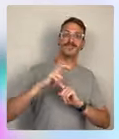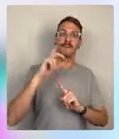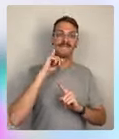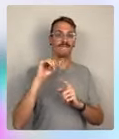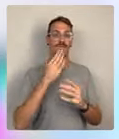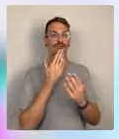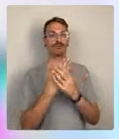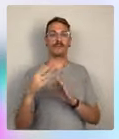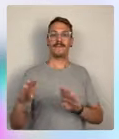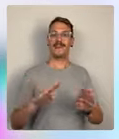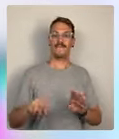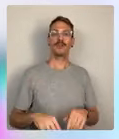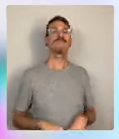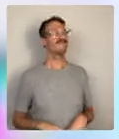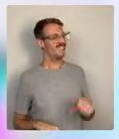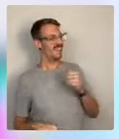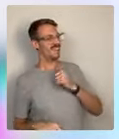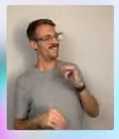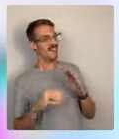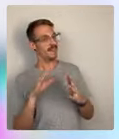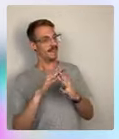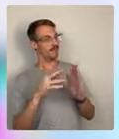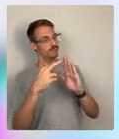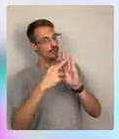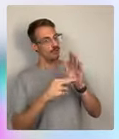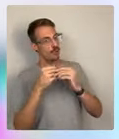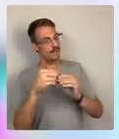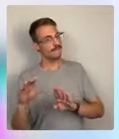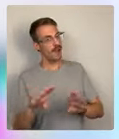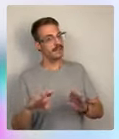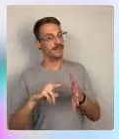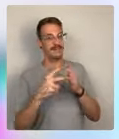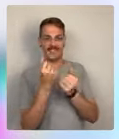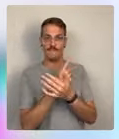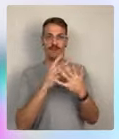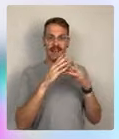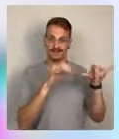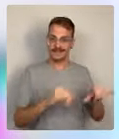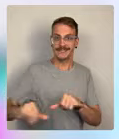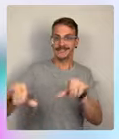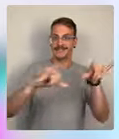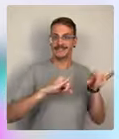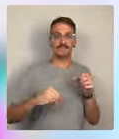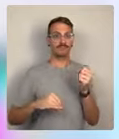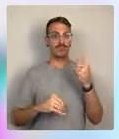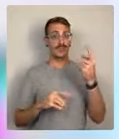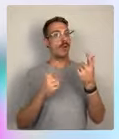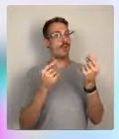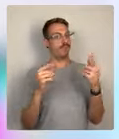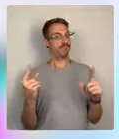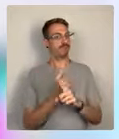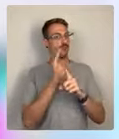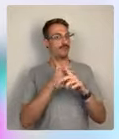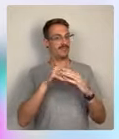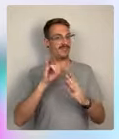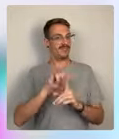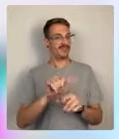and be champions for that good behavior that's happening. Yeah, I love that, code of conduct is super important, so that everybody has a baseline understanding